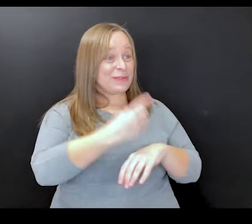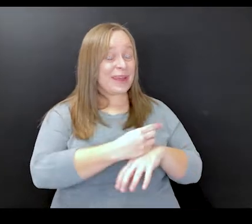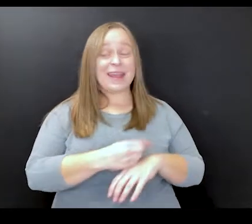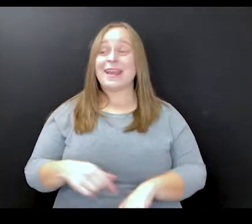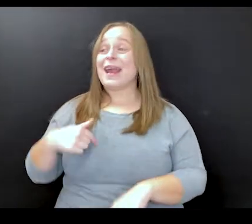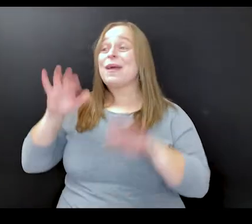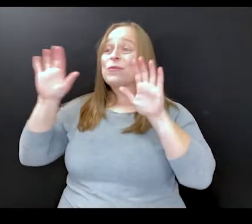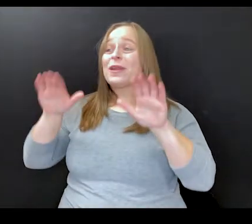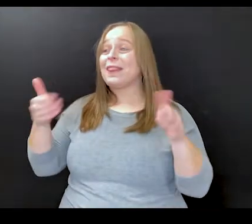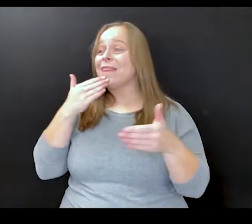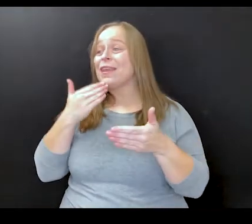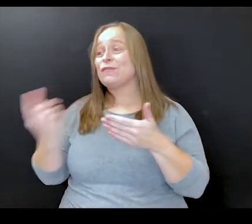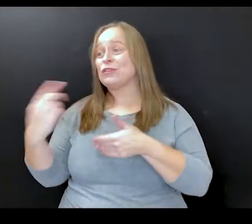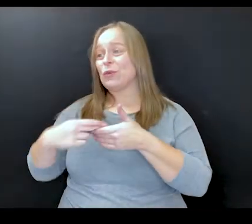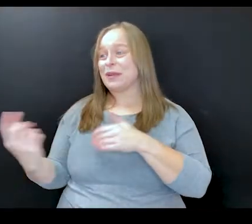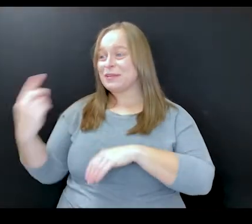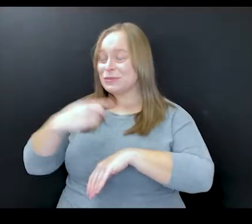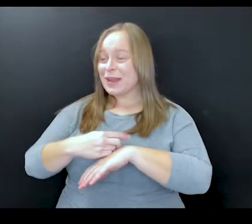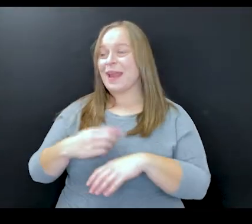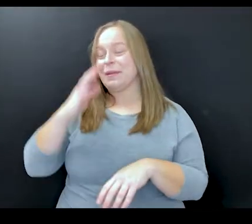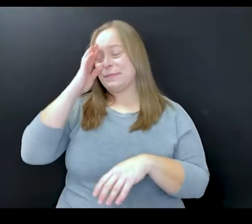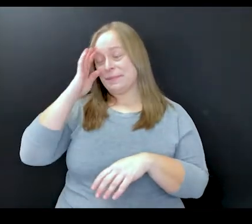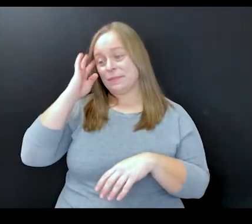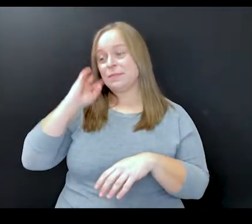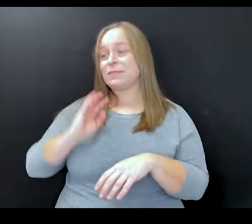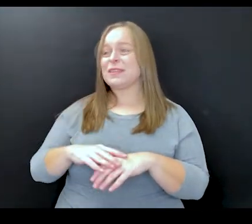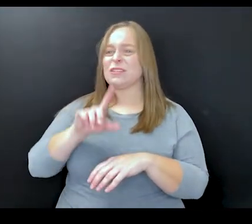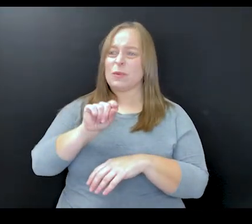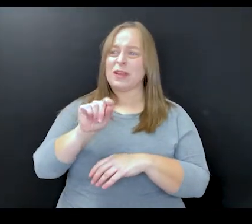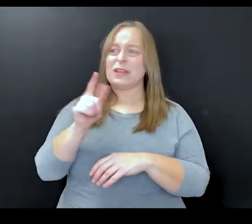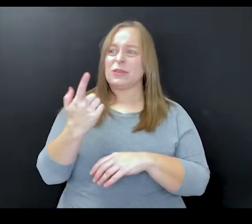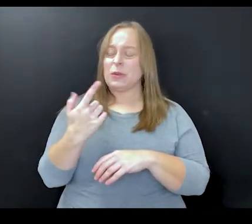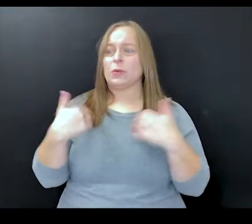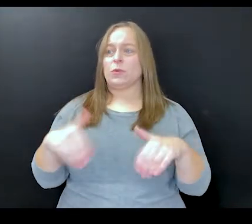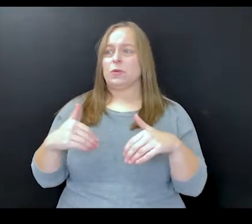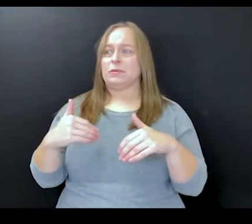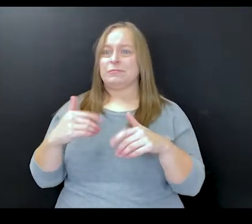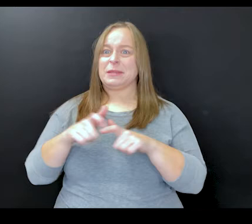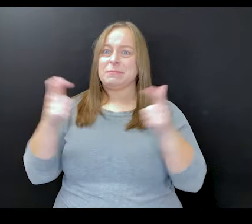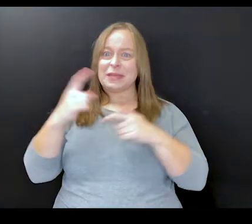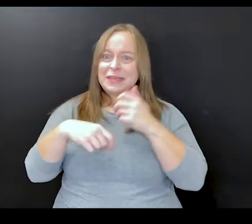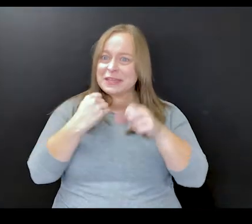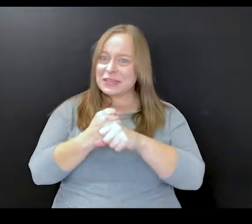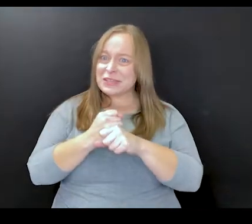[Katrin] I'm great! Thank you so much for joining us today. 2021 was certainly another big year,